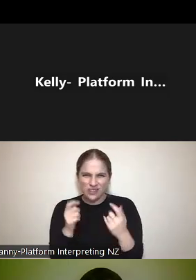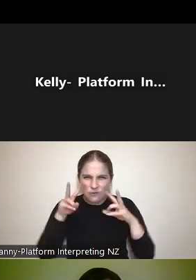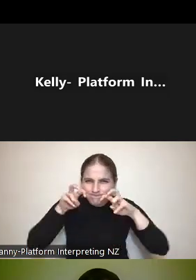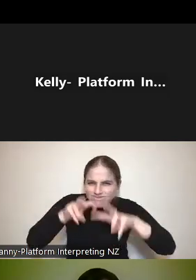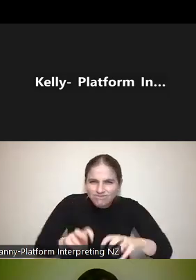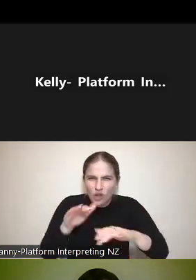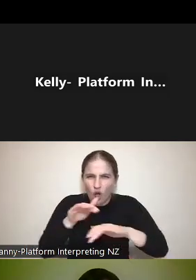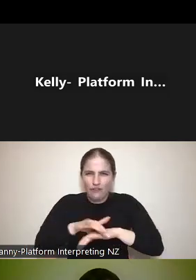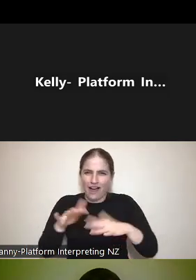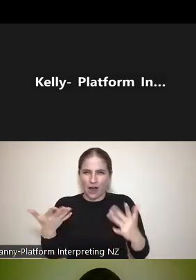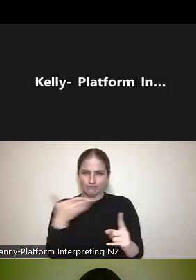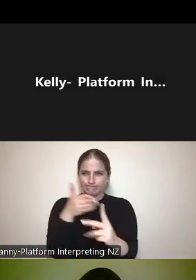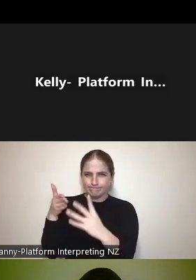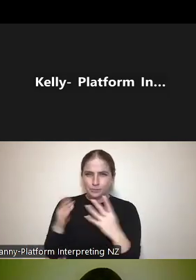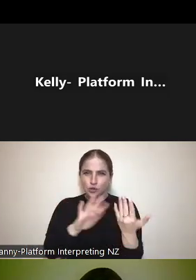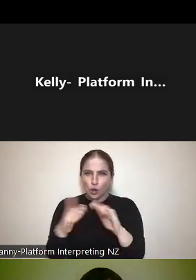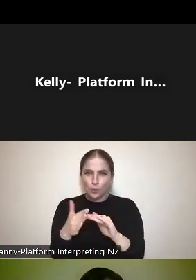And communicate that way.